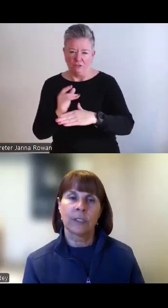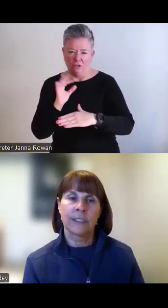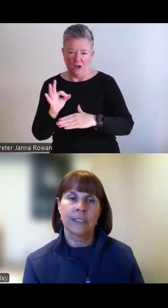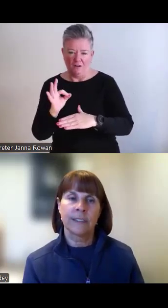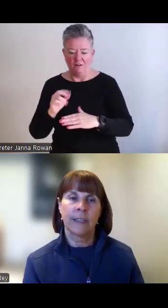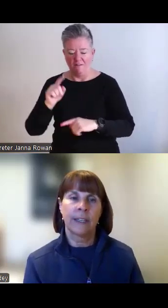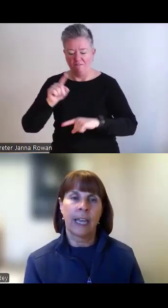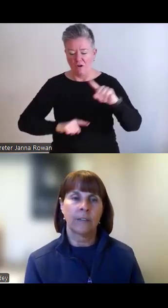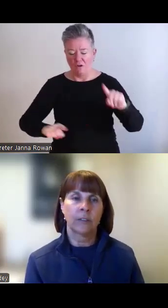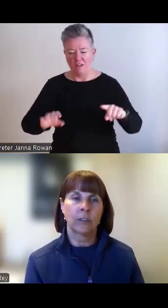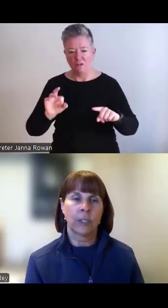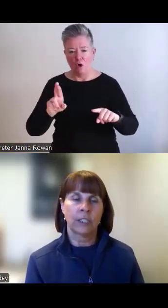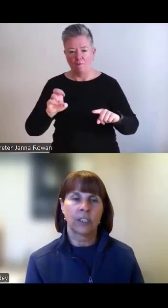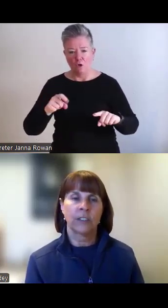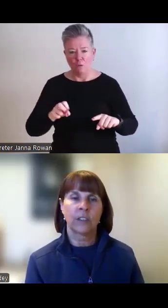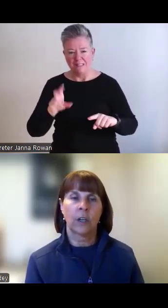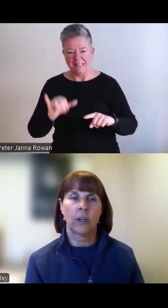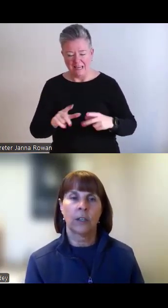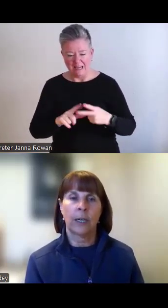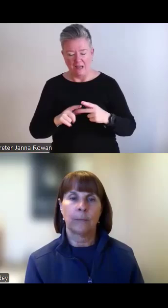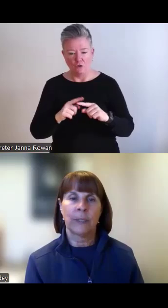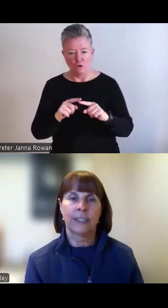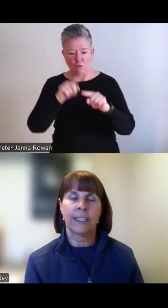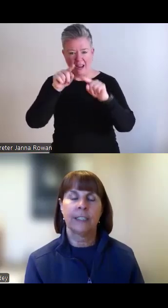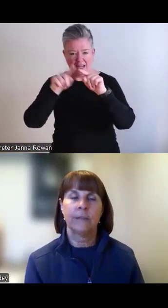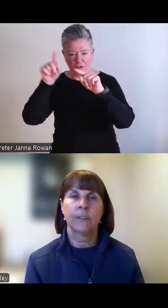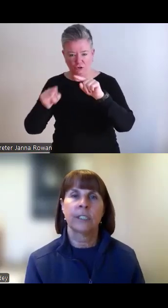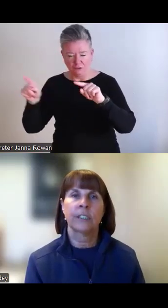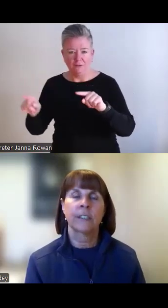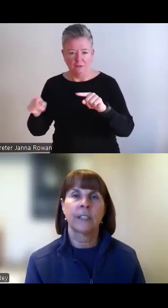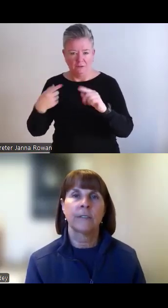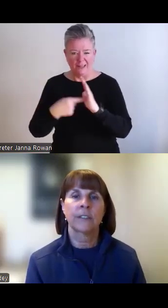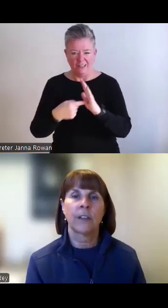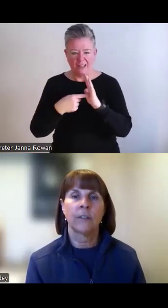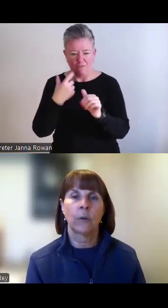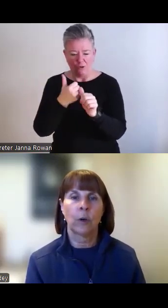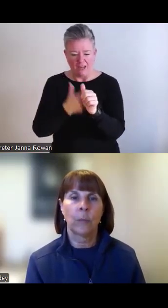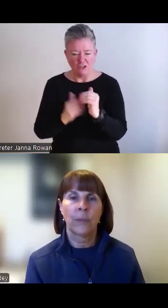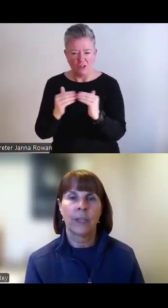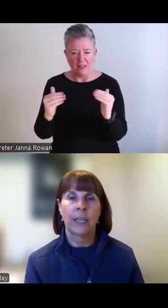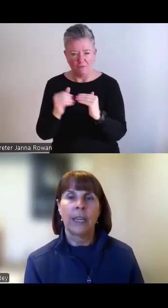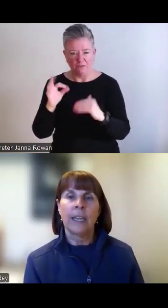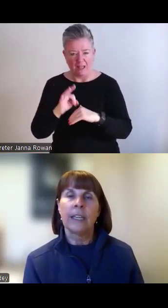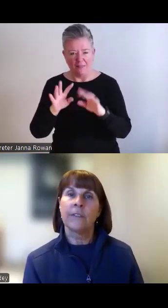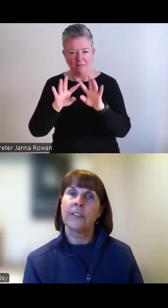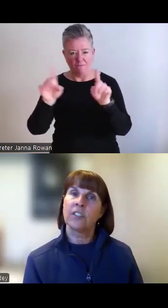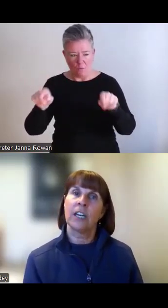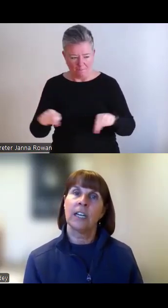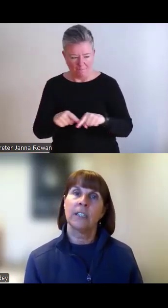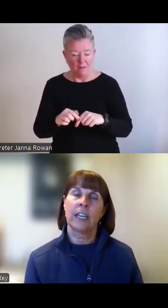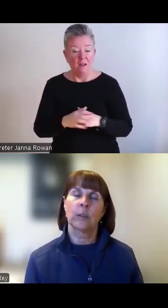frequencies and the average ranges are indicated for each of the levels on the form. If the child